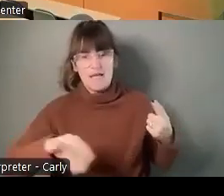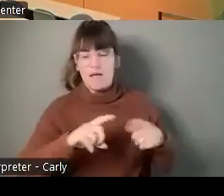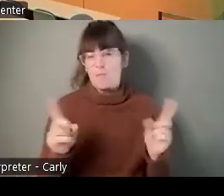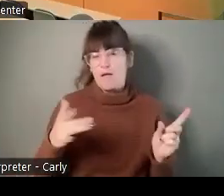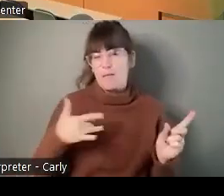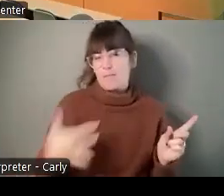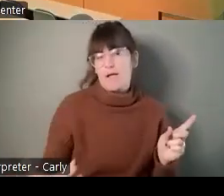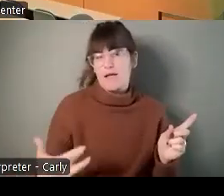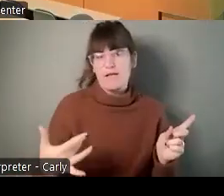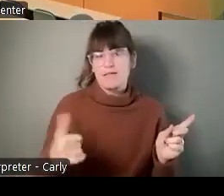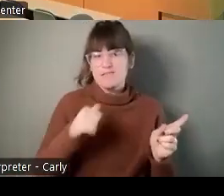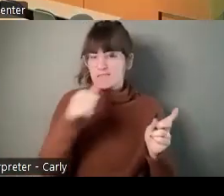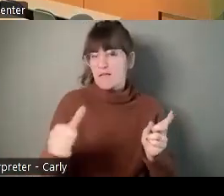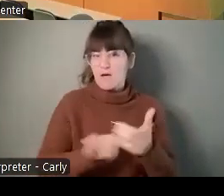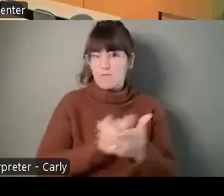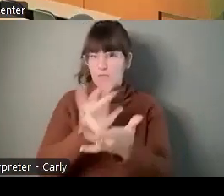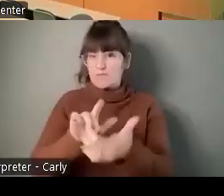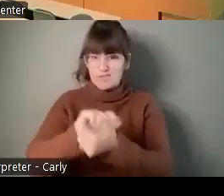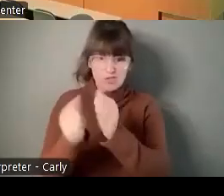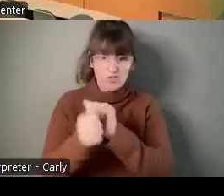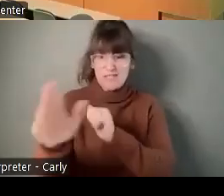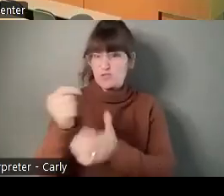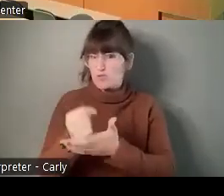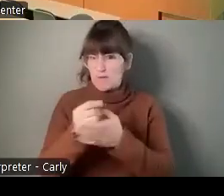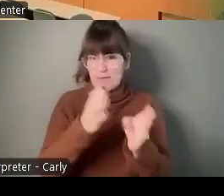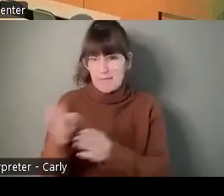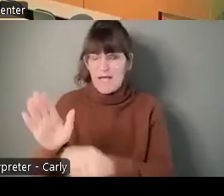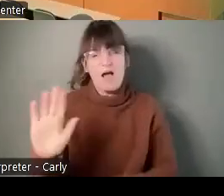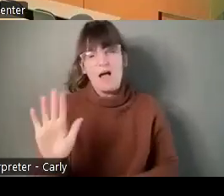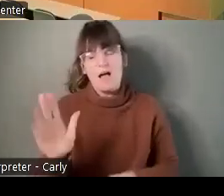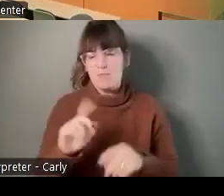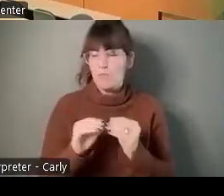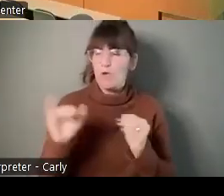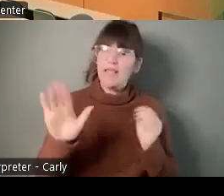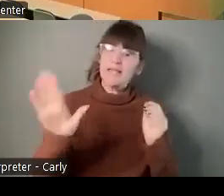not contacting them to change their treatment plan. You're contacting to remind and reinforce